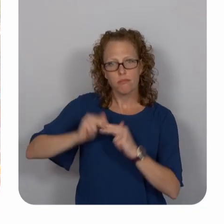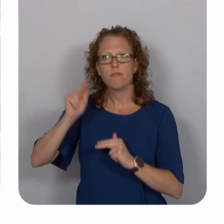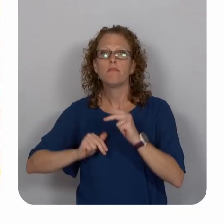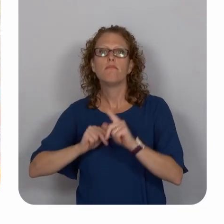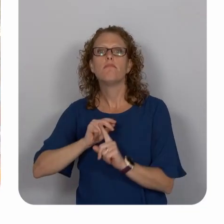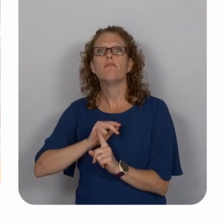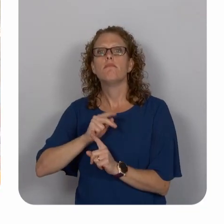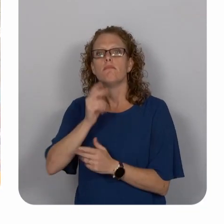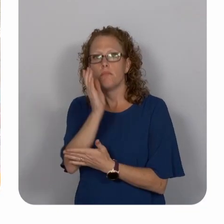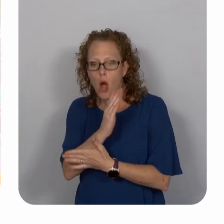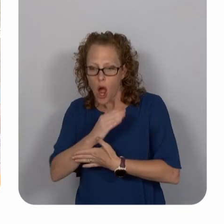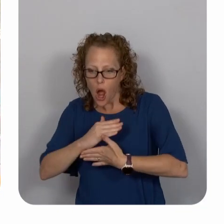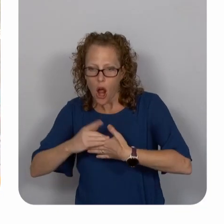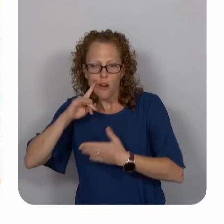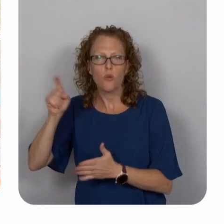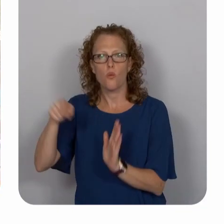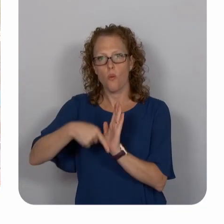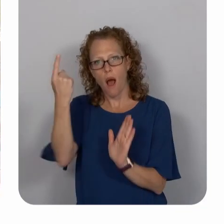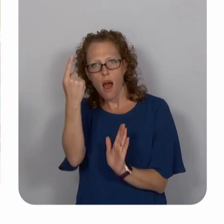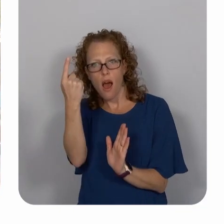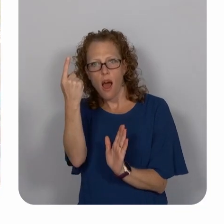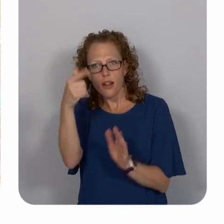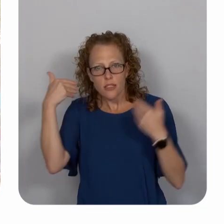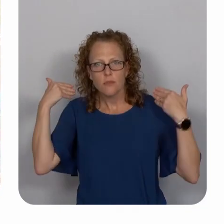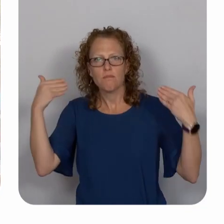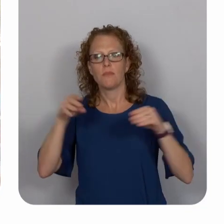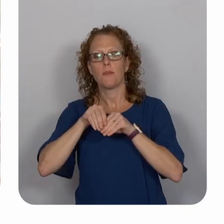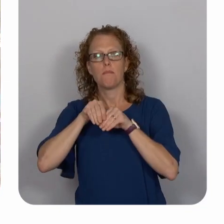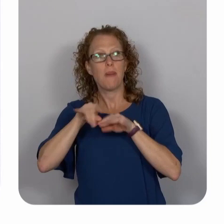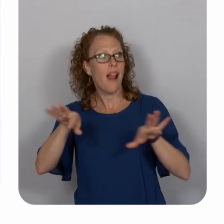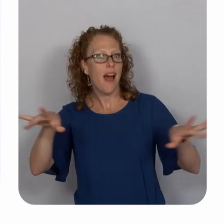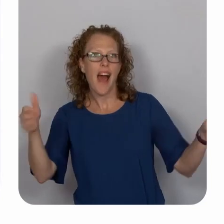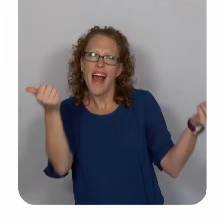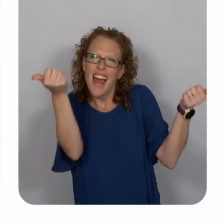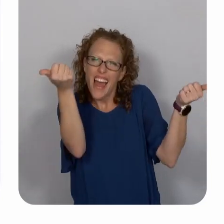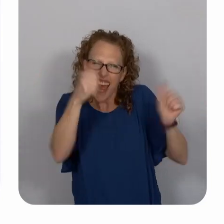and release them on any ecosystem of your choice, not just Meta’s.